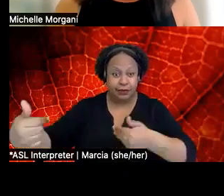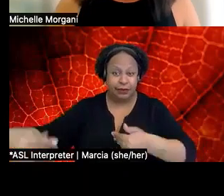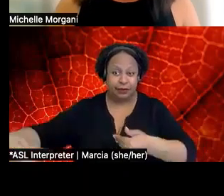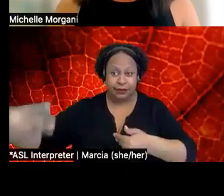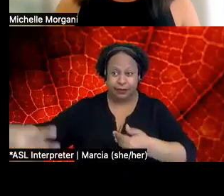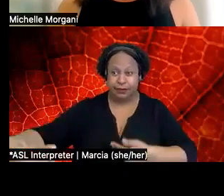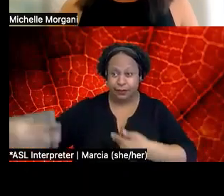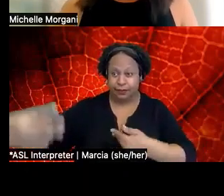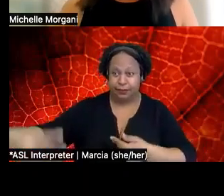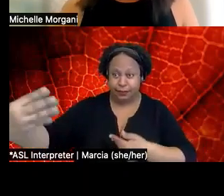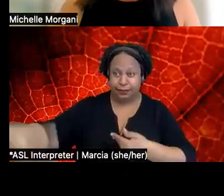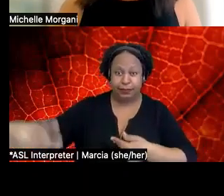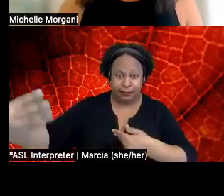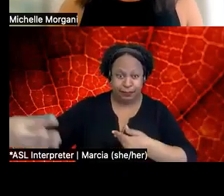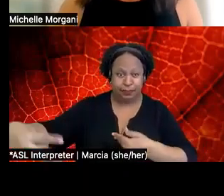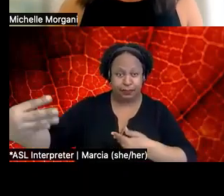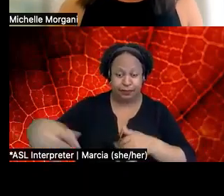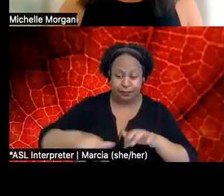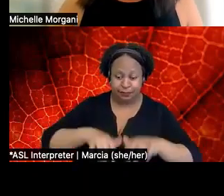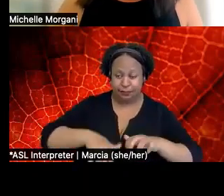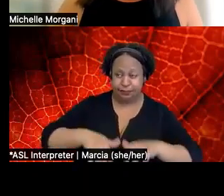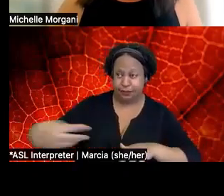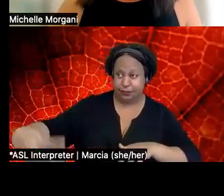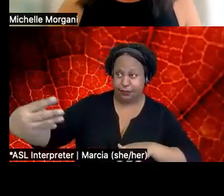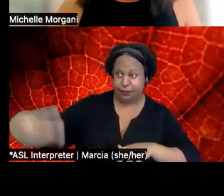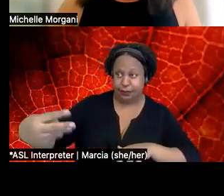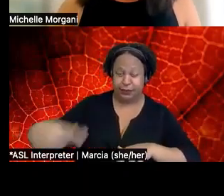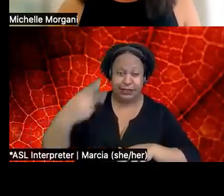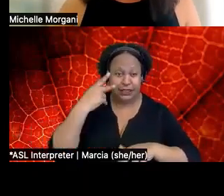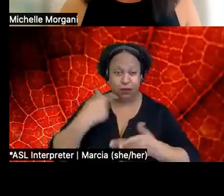side for the recipient, and they can see what I am typing in real time.